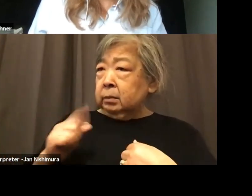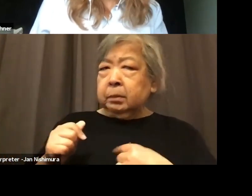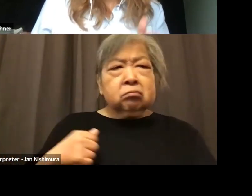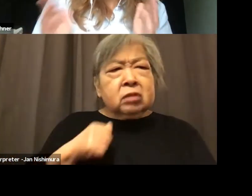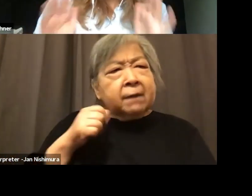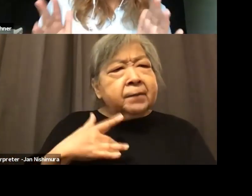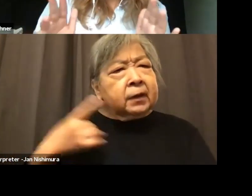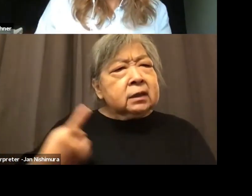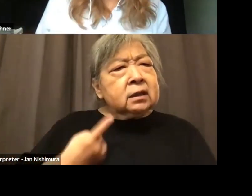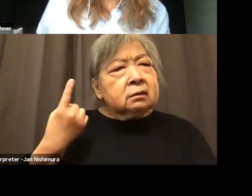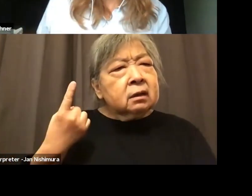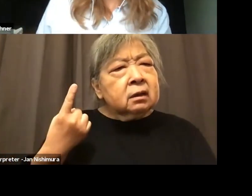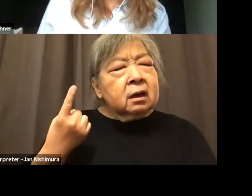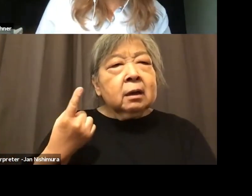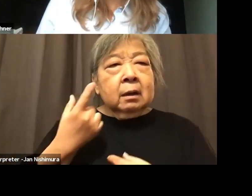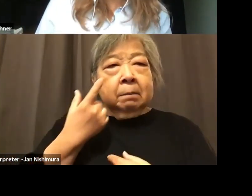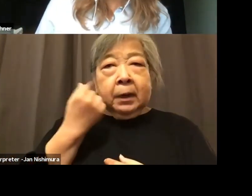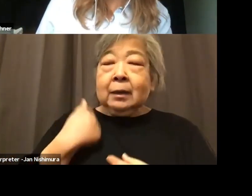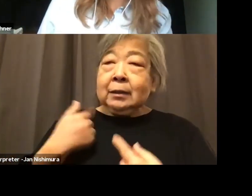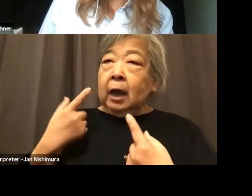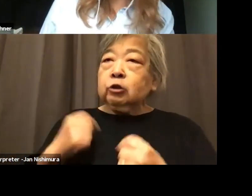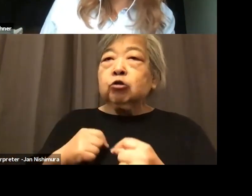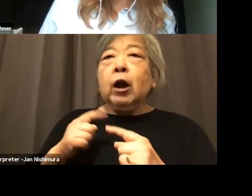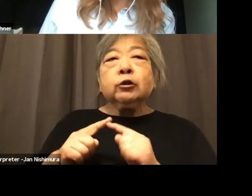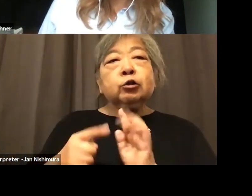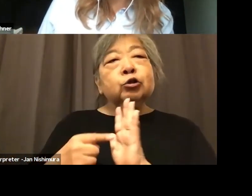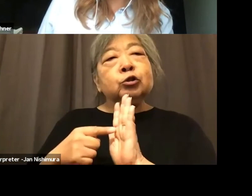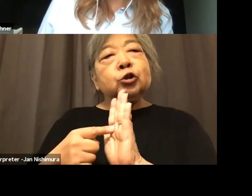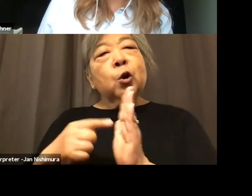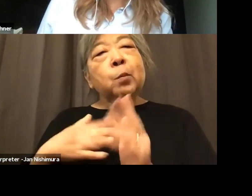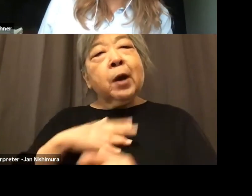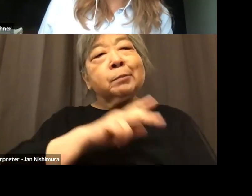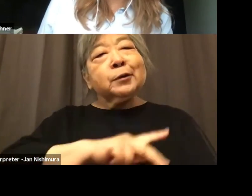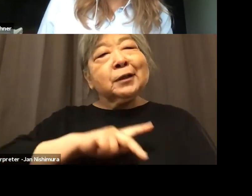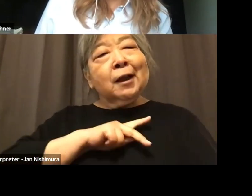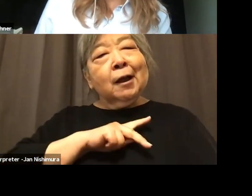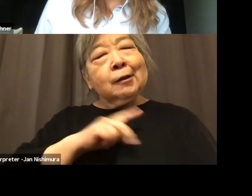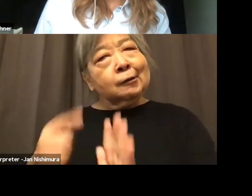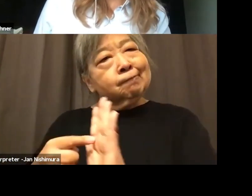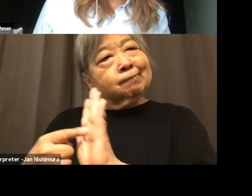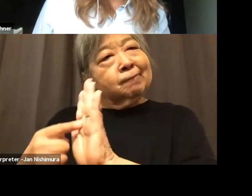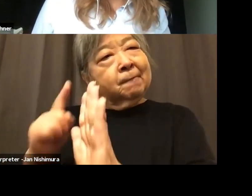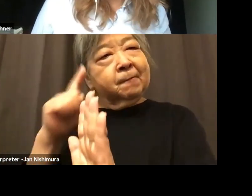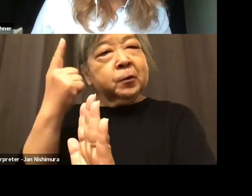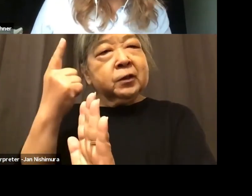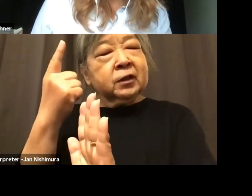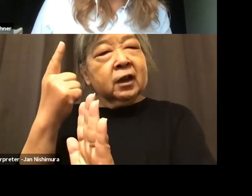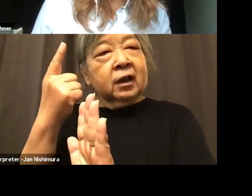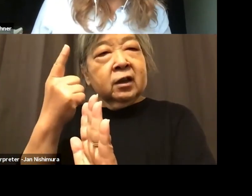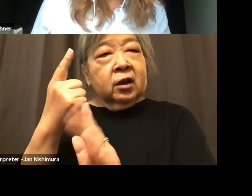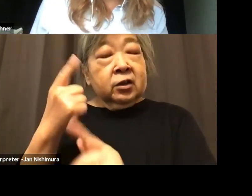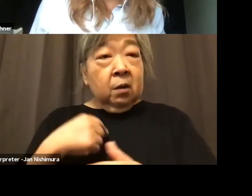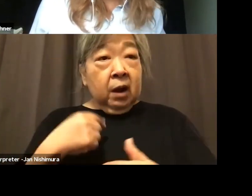to put my personality first, so in a way I think that my diverse qualities as a person